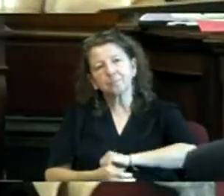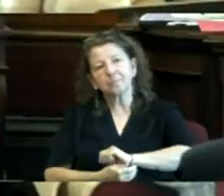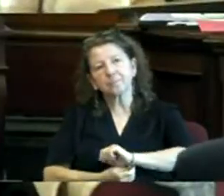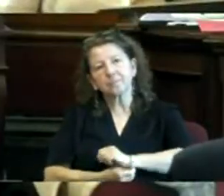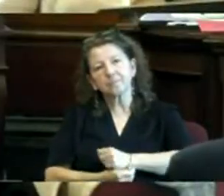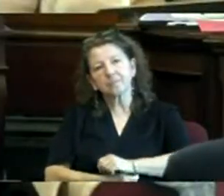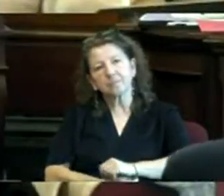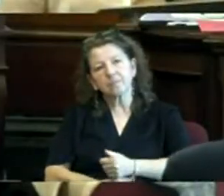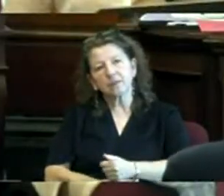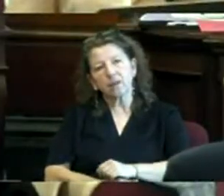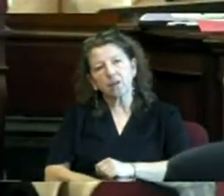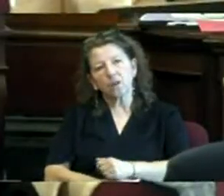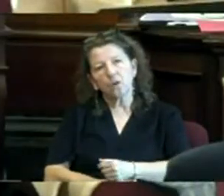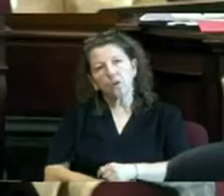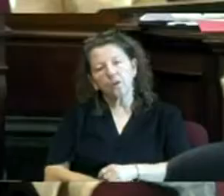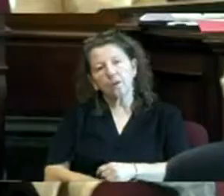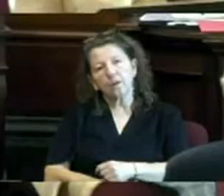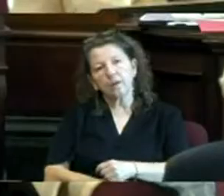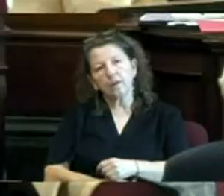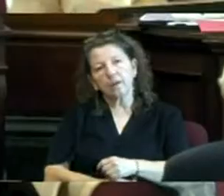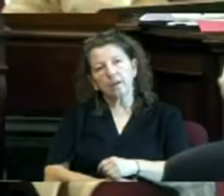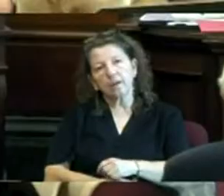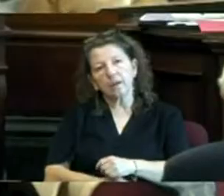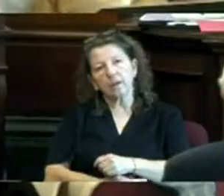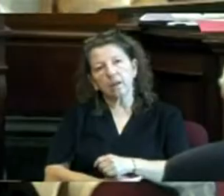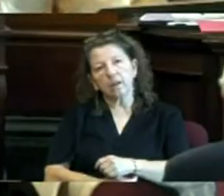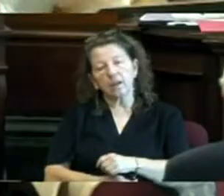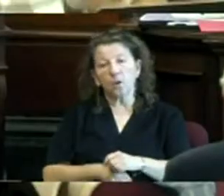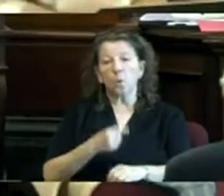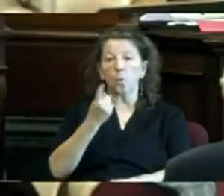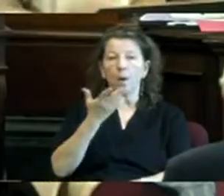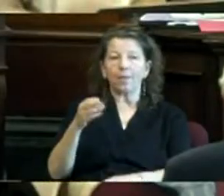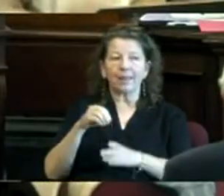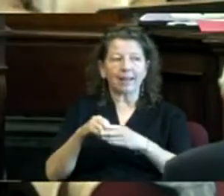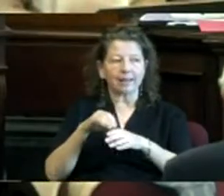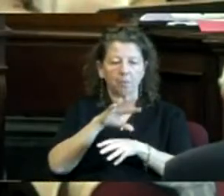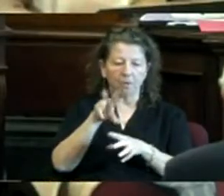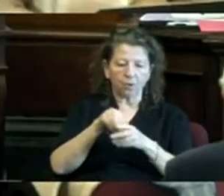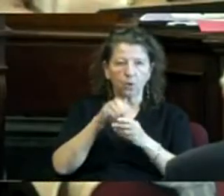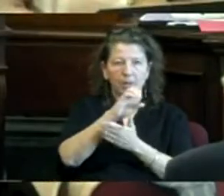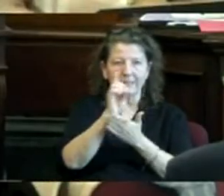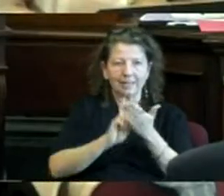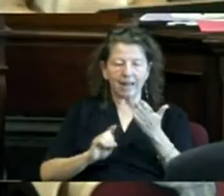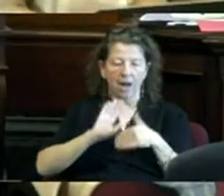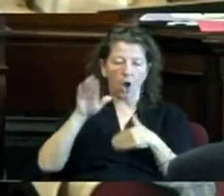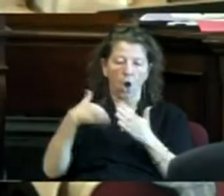opposed to having all of these